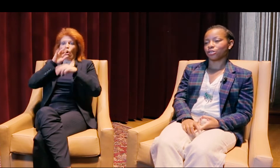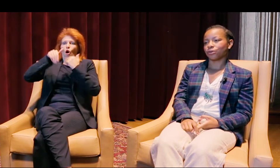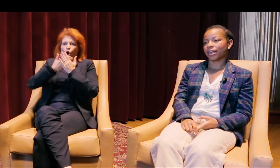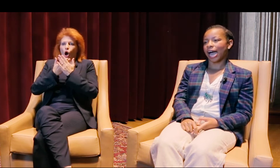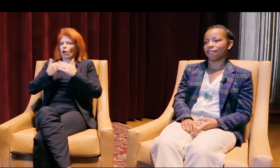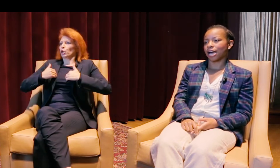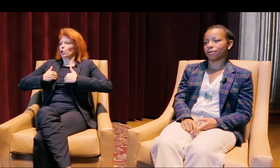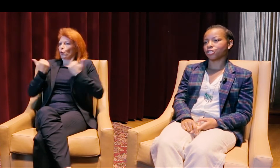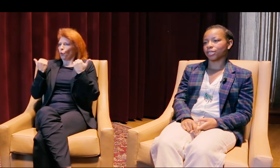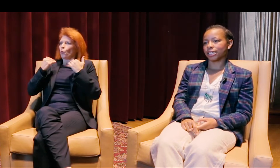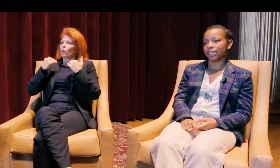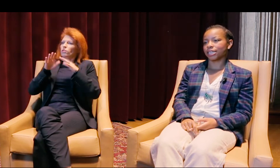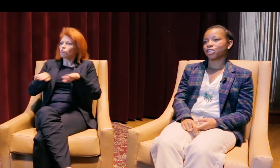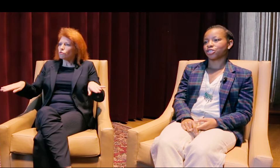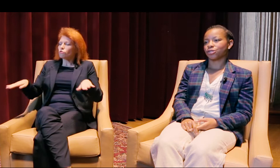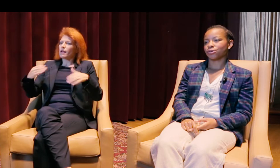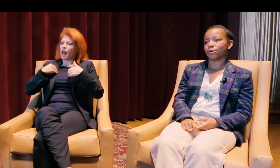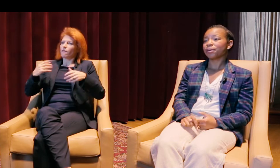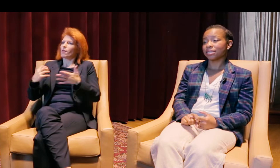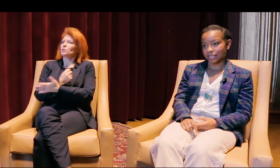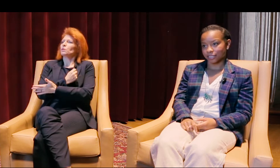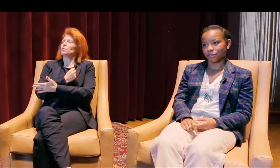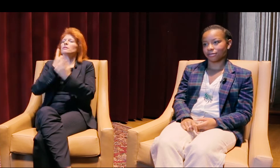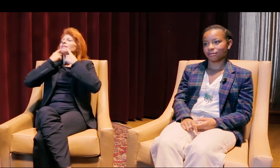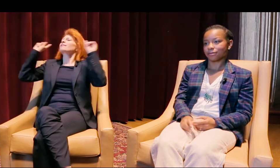all youth, have an opportunity to be successful, period,